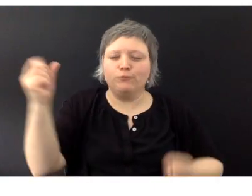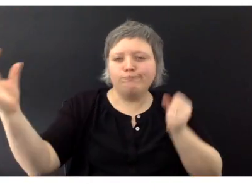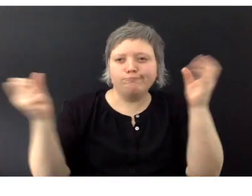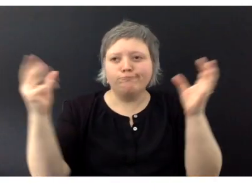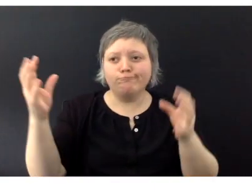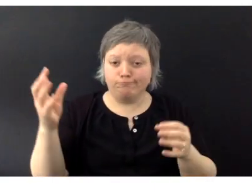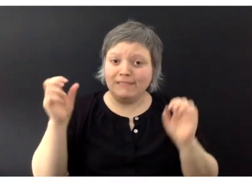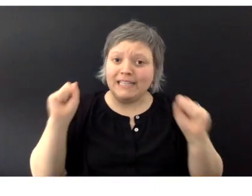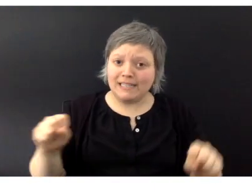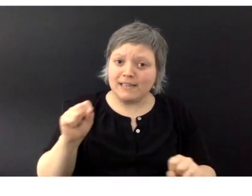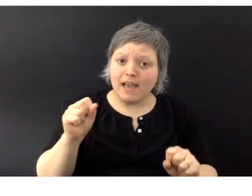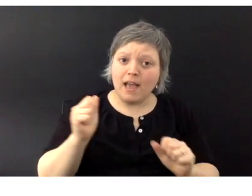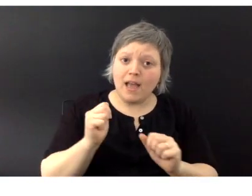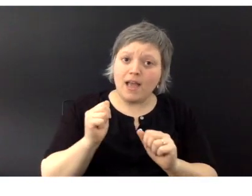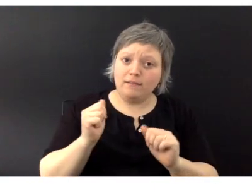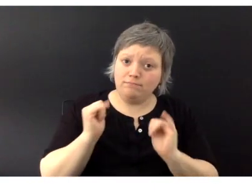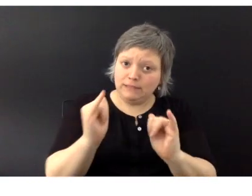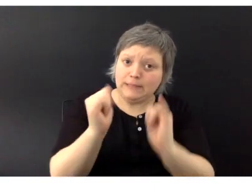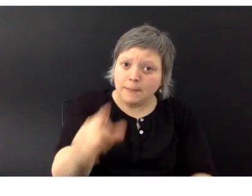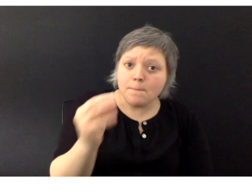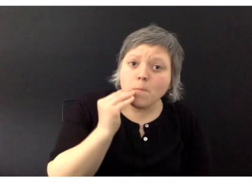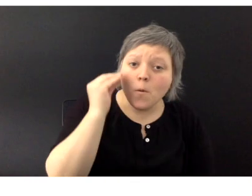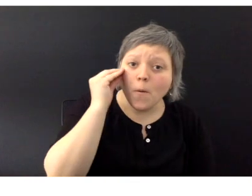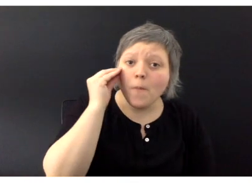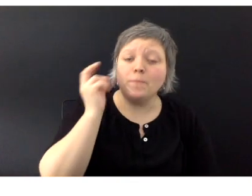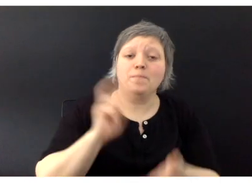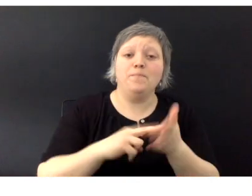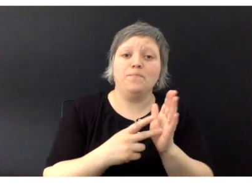So, encourage your child to do that at home and when you're reading with your child,